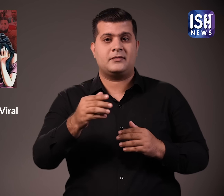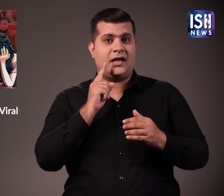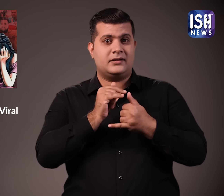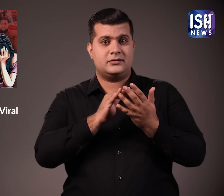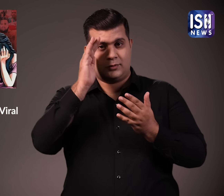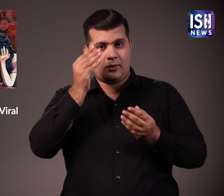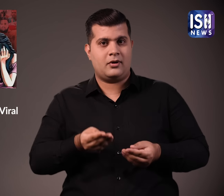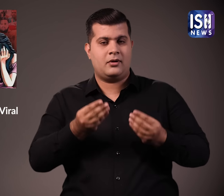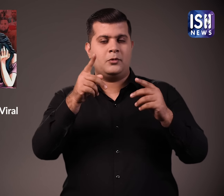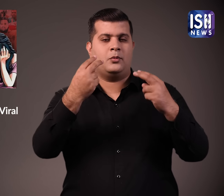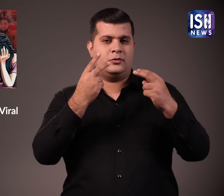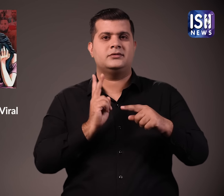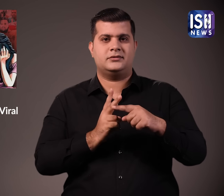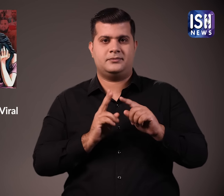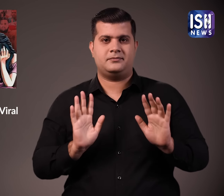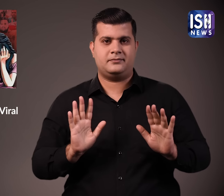Keep watching ISH news for updates.